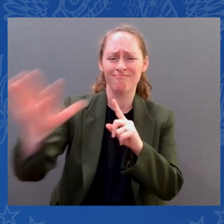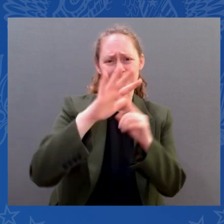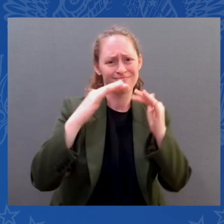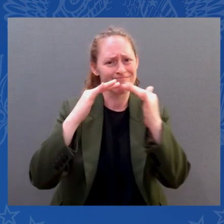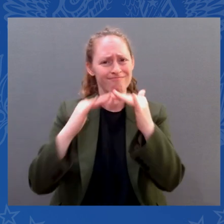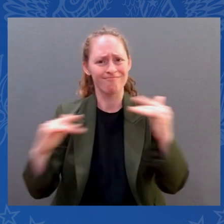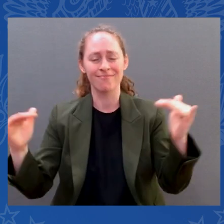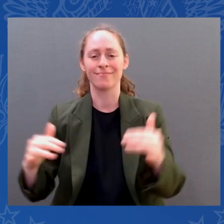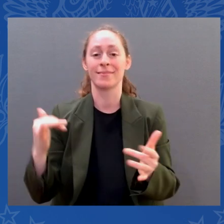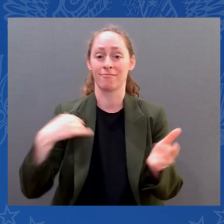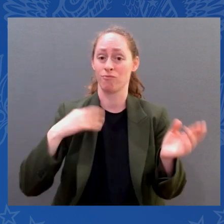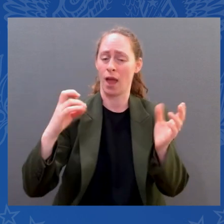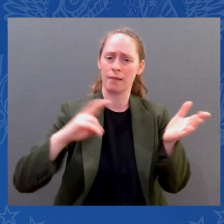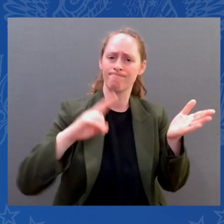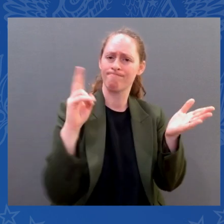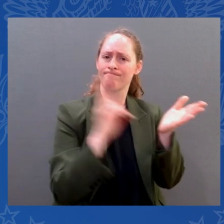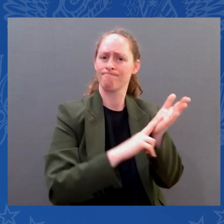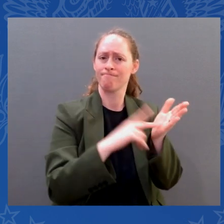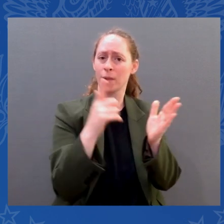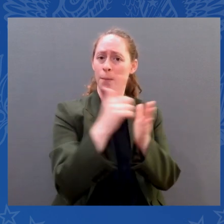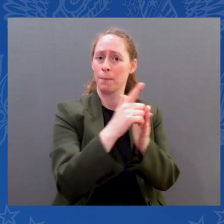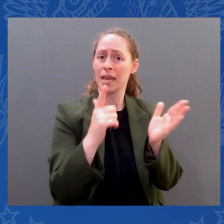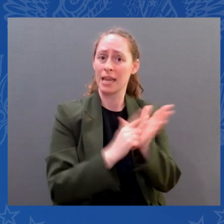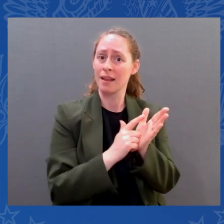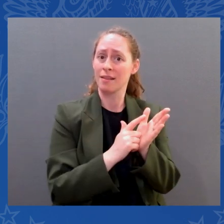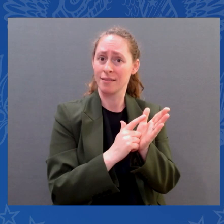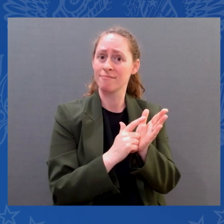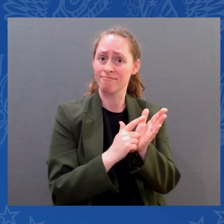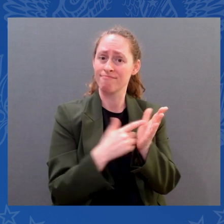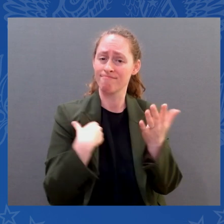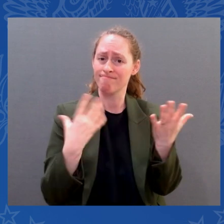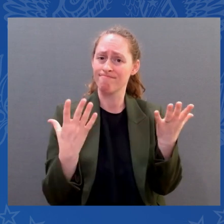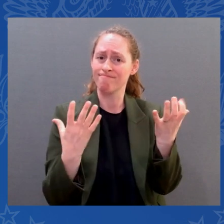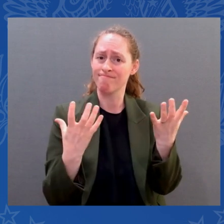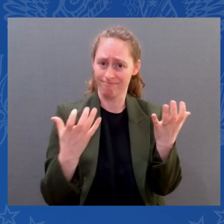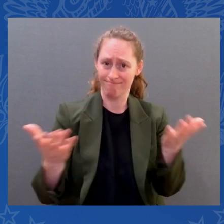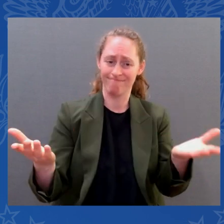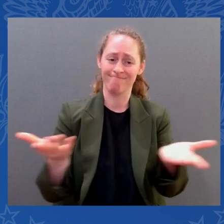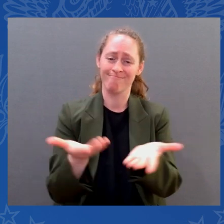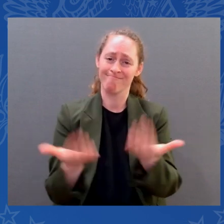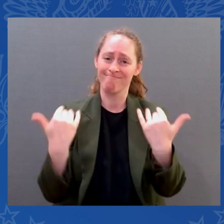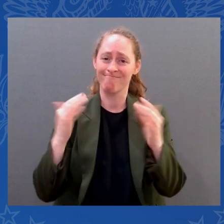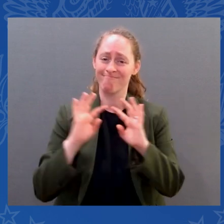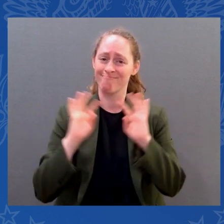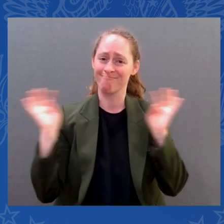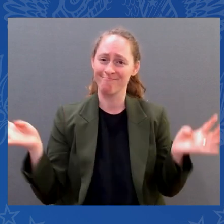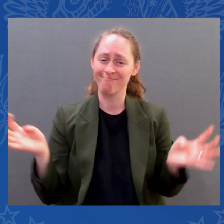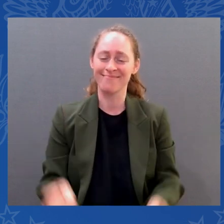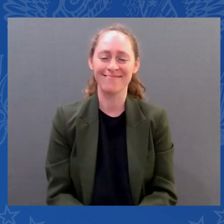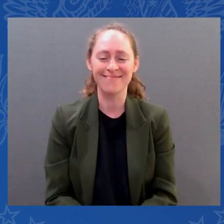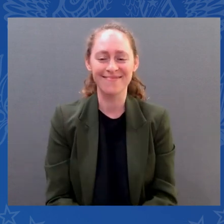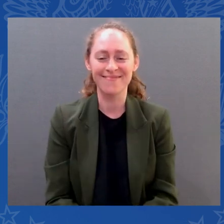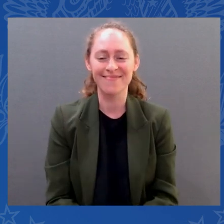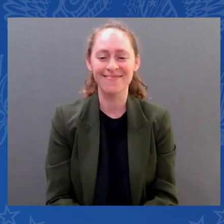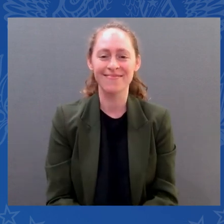You represent every aspect of American life, many of whom will likely be celebrated in this museum as well.